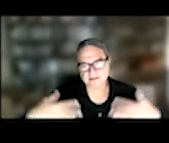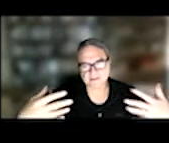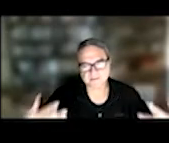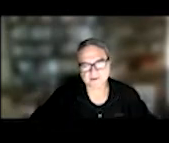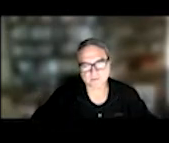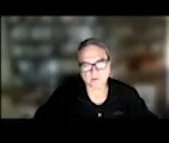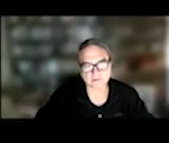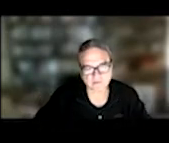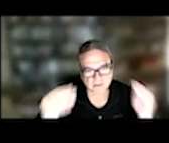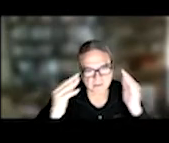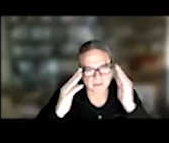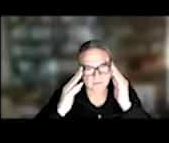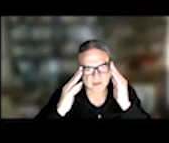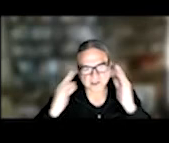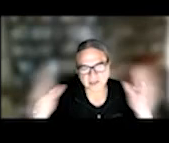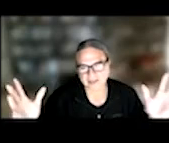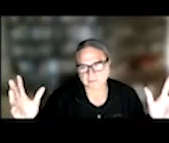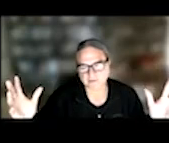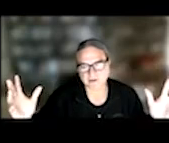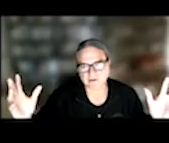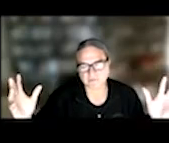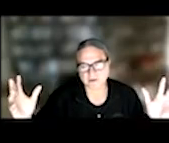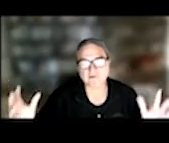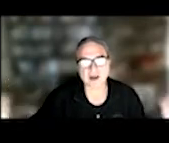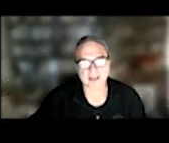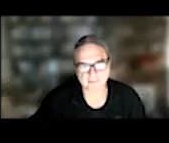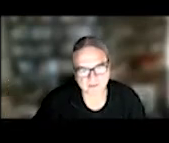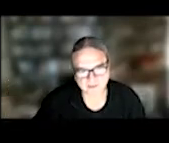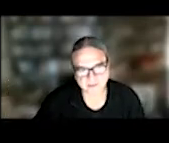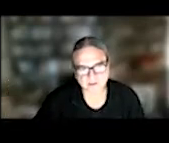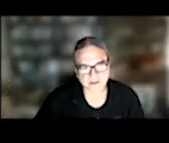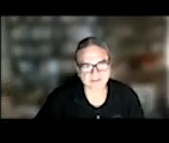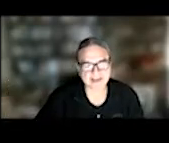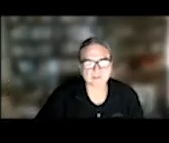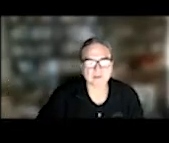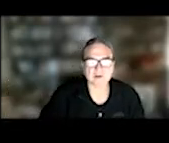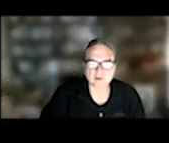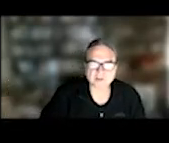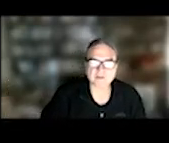on to the spirit world. What a shame. What a crime that we don't have adequate culturally